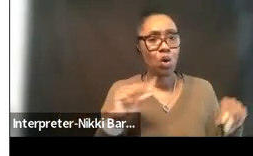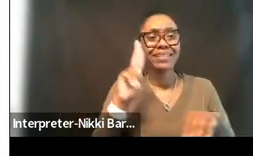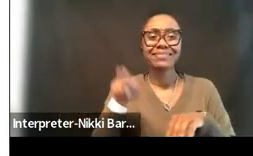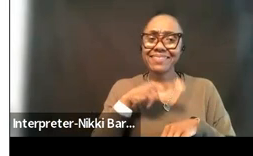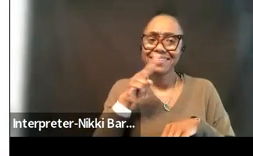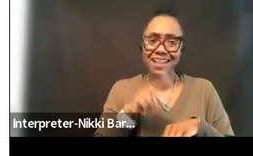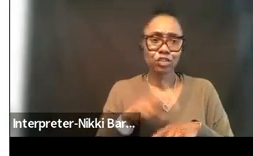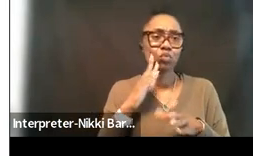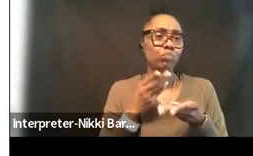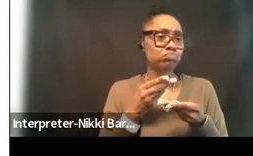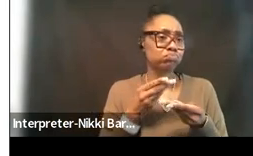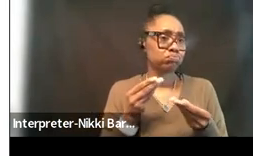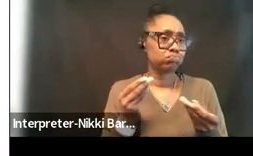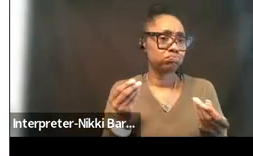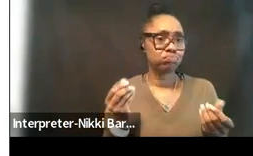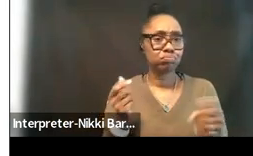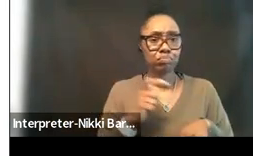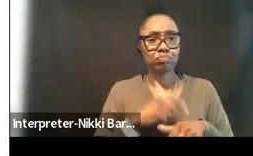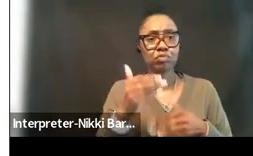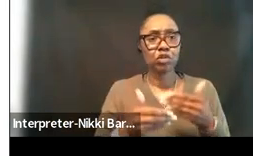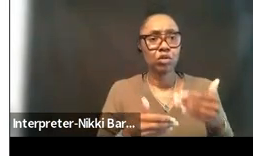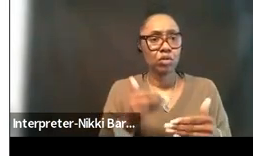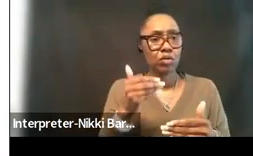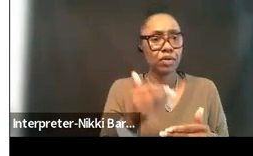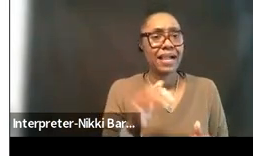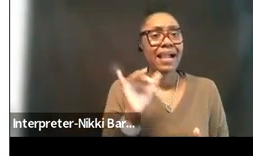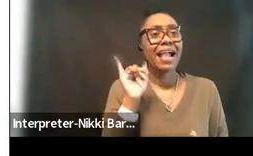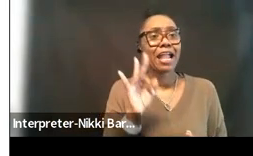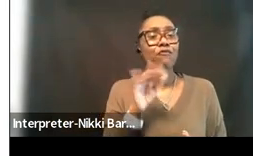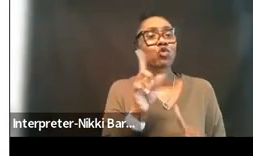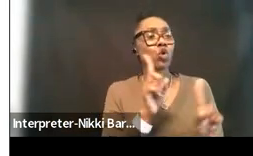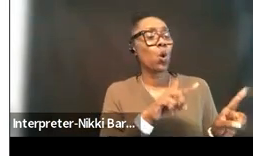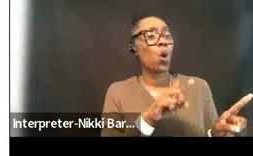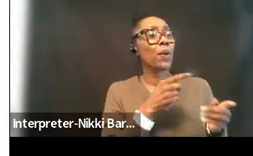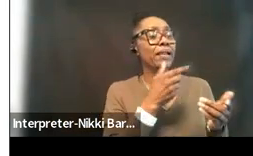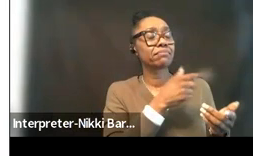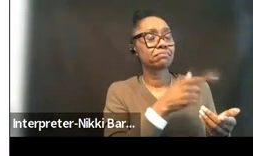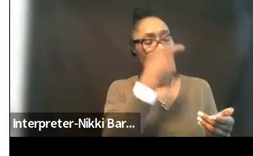And again, even better if it is with the accompaniment of a trauma therapist.